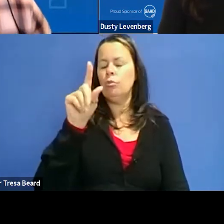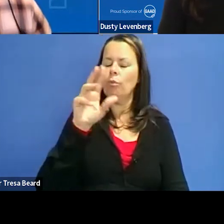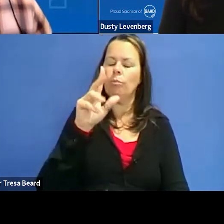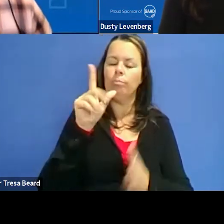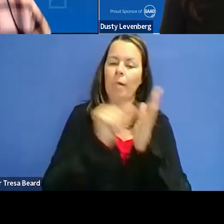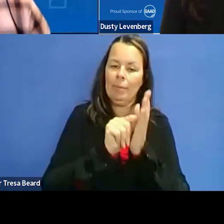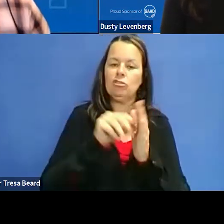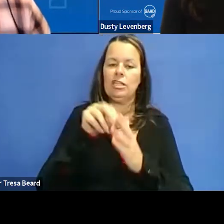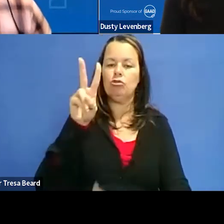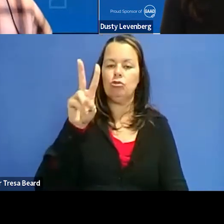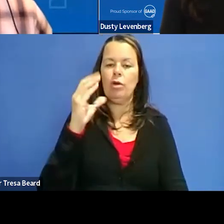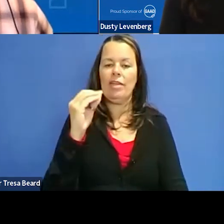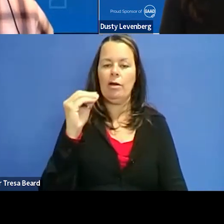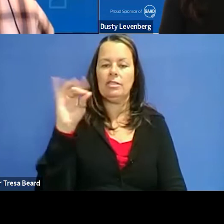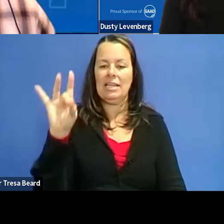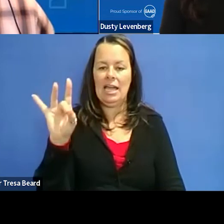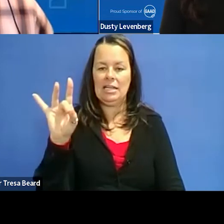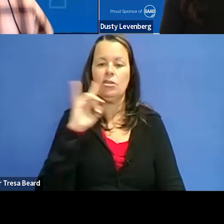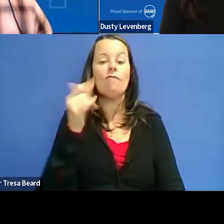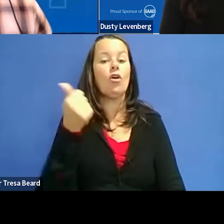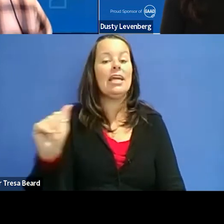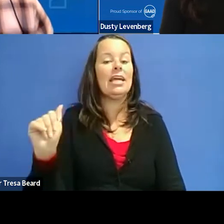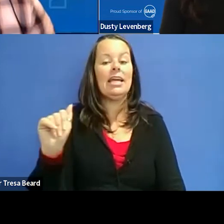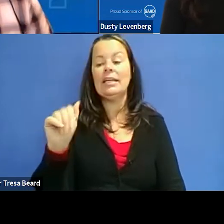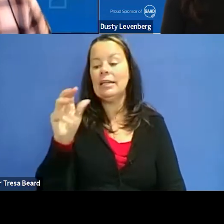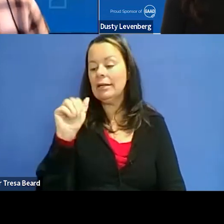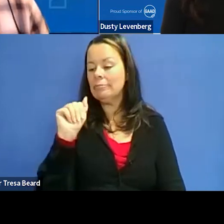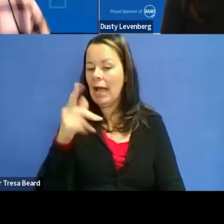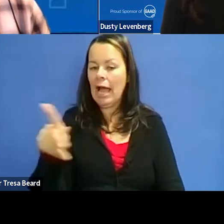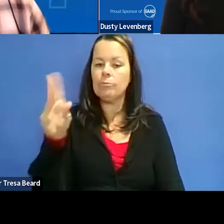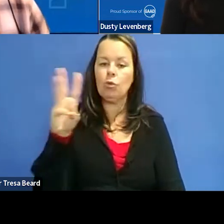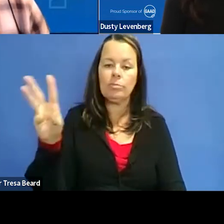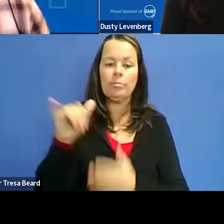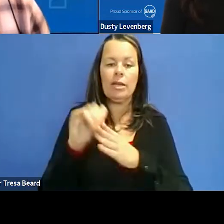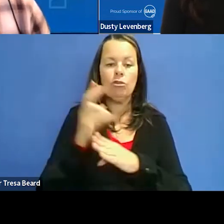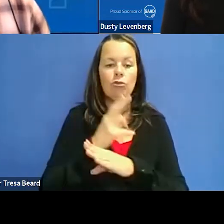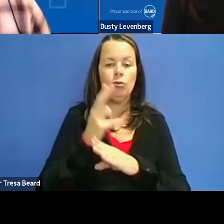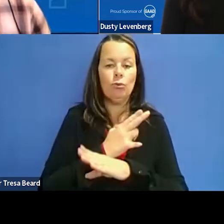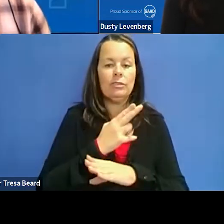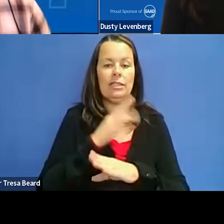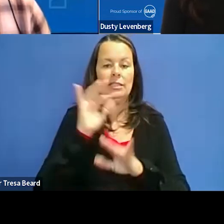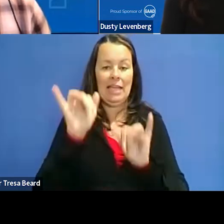For any apps or quick sites using legacy frame works dated system, they have tried